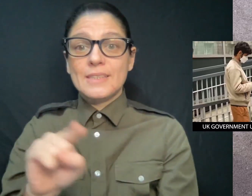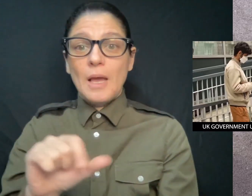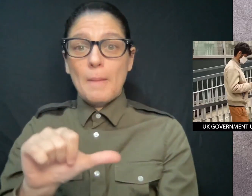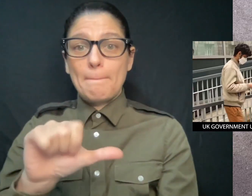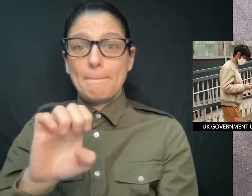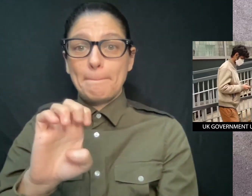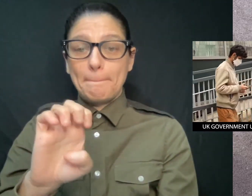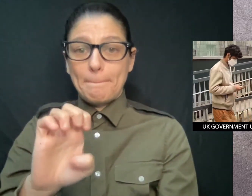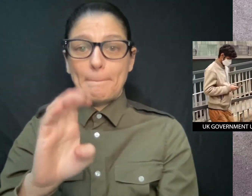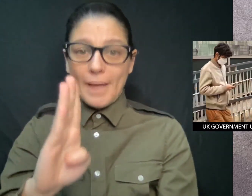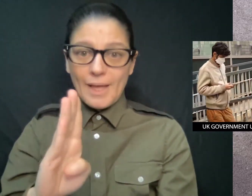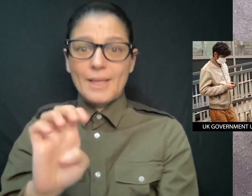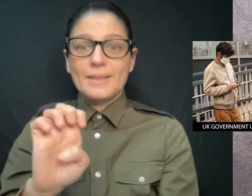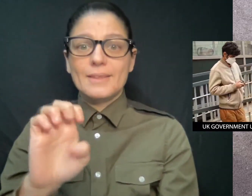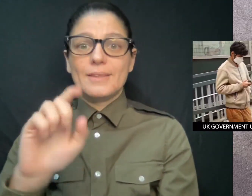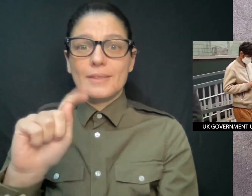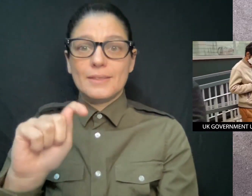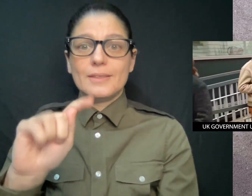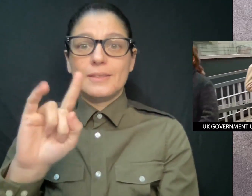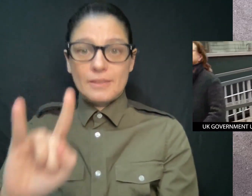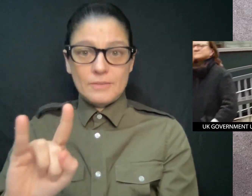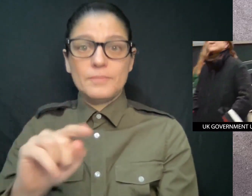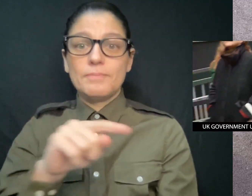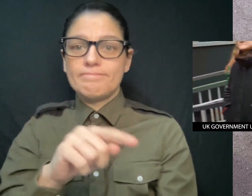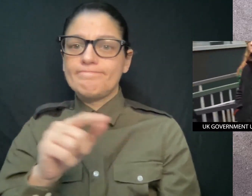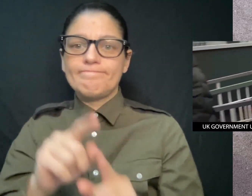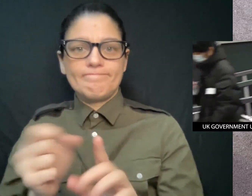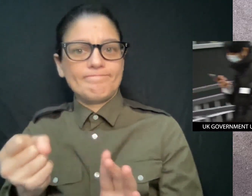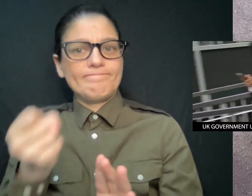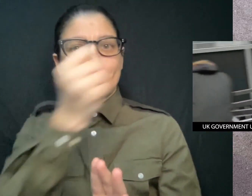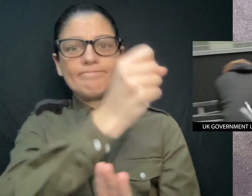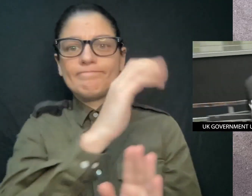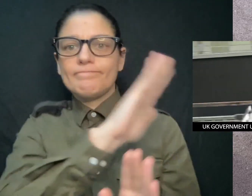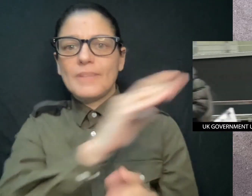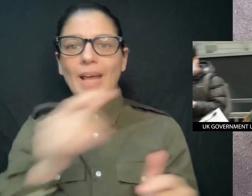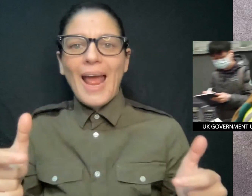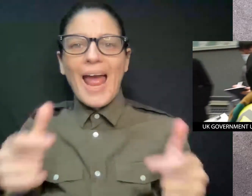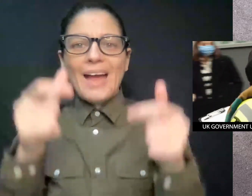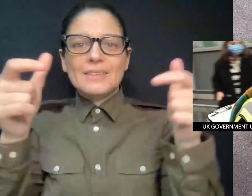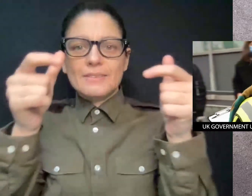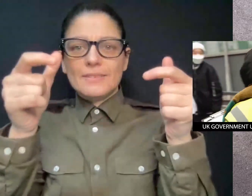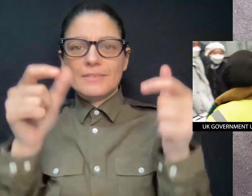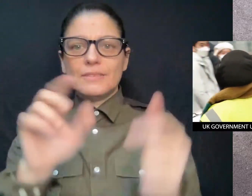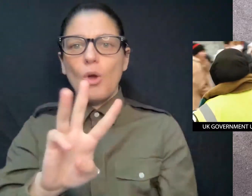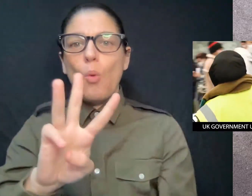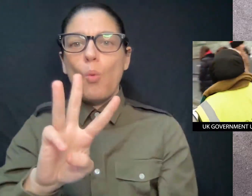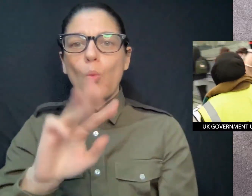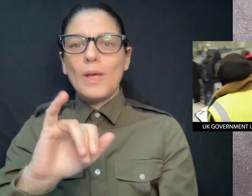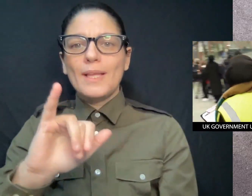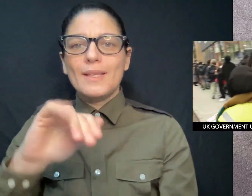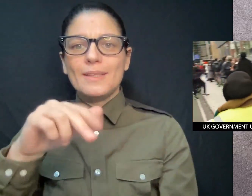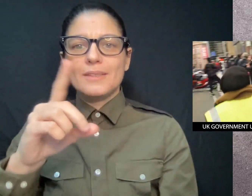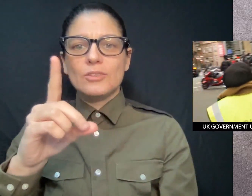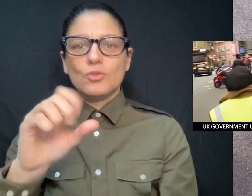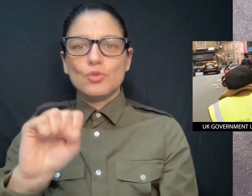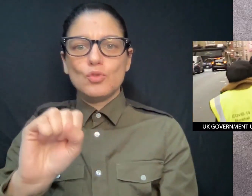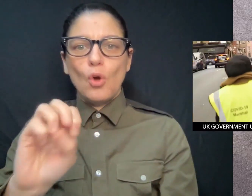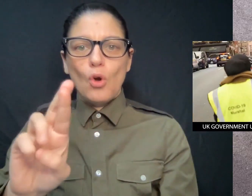and Queen Elizabeth canceled a family lunch at Windsor Castle as a precaution